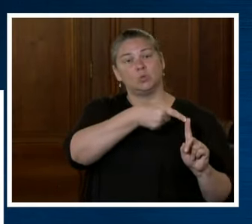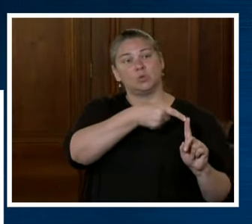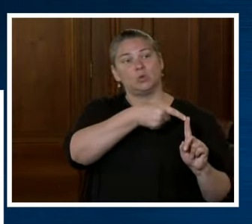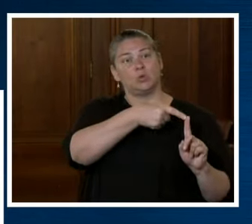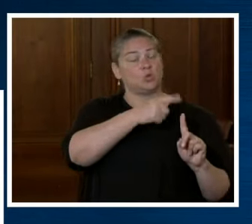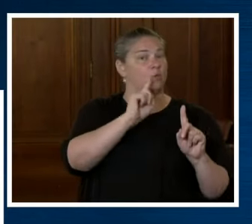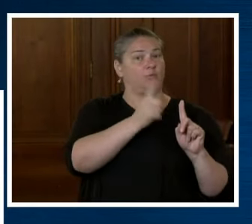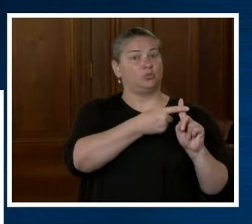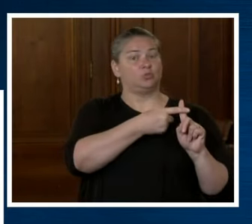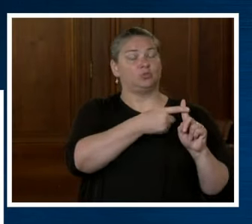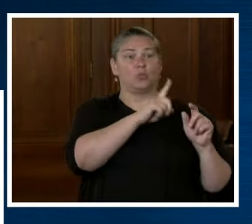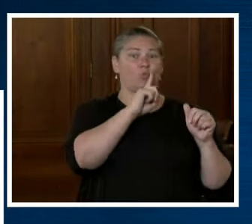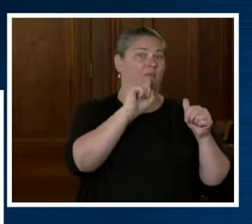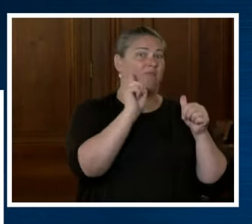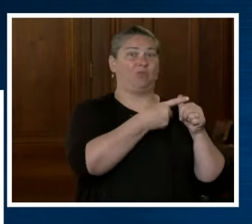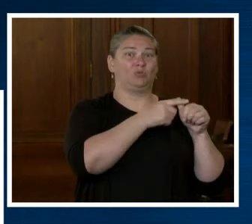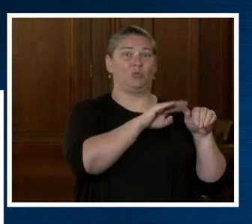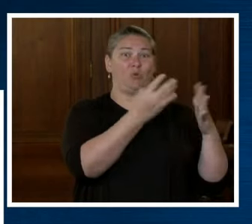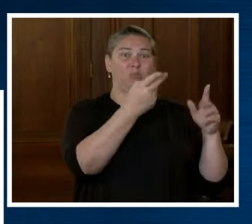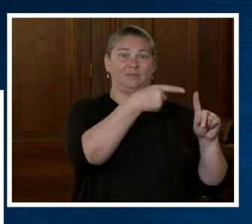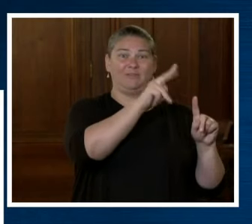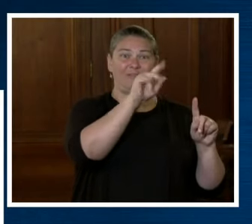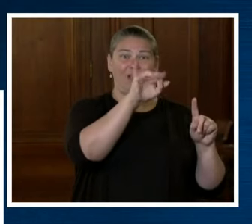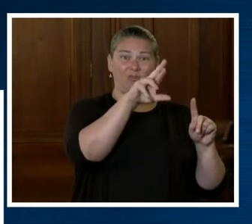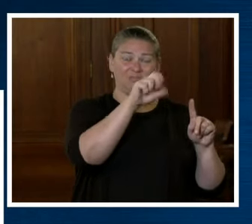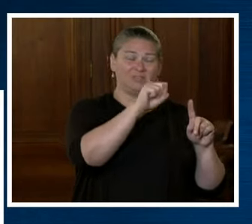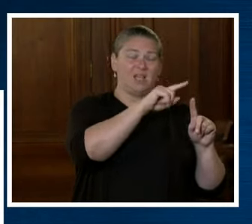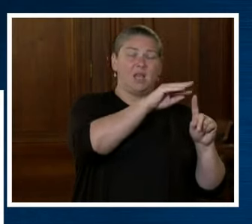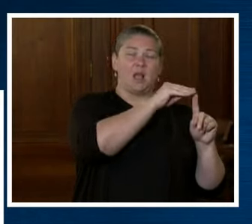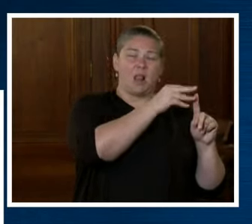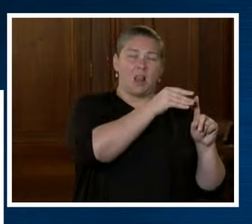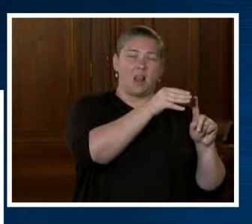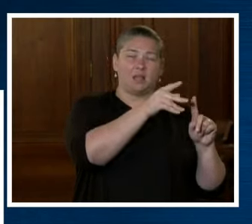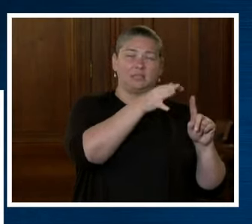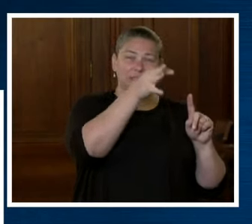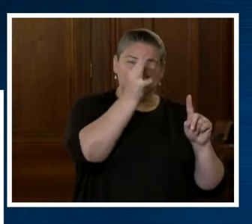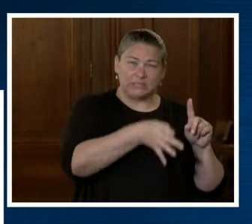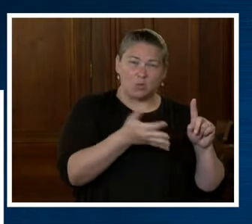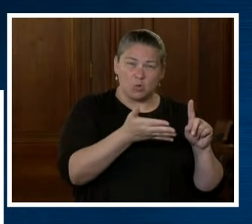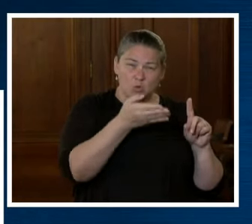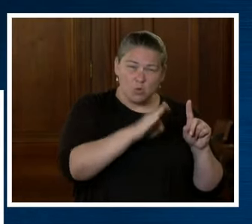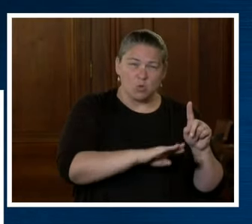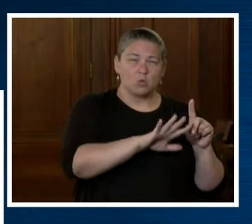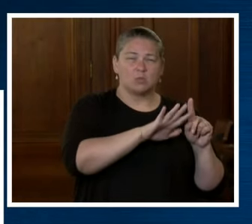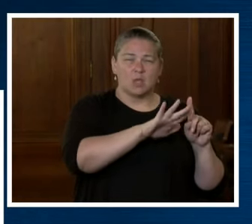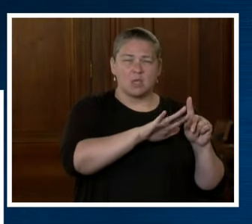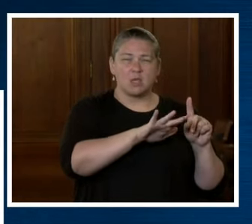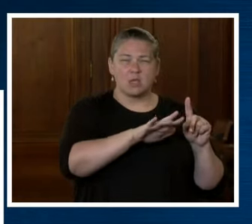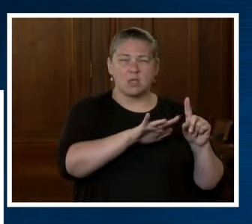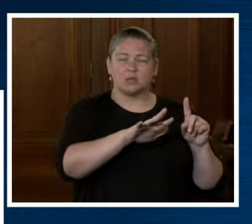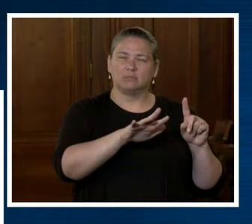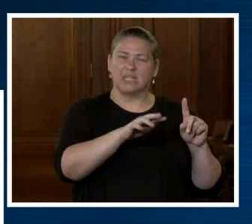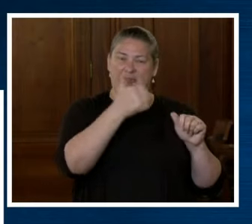MONTHS EVEN WITH INCREDIBLE ACTION BY KENTUCKIANS SHOWS YOU